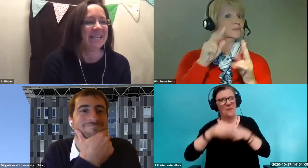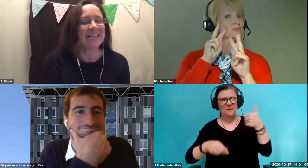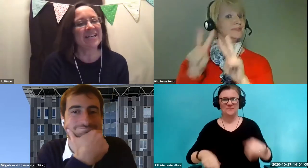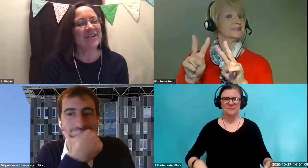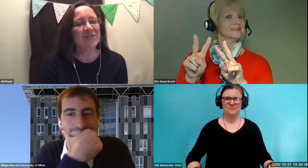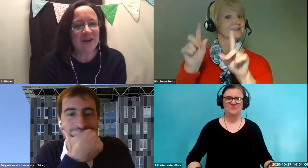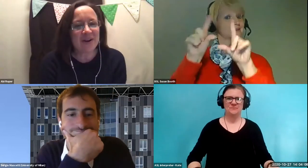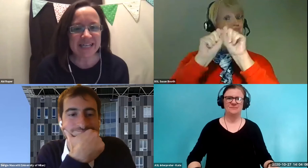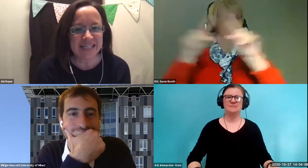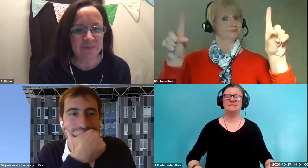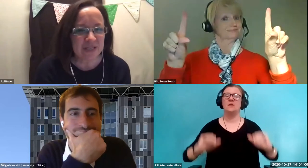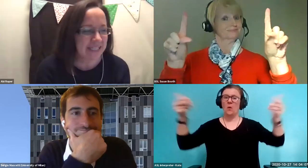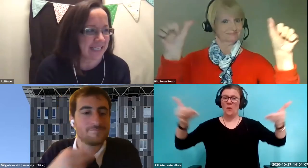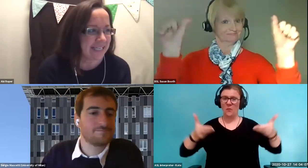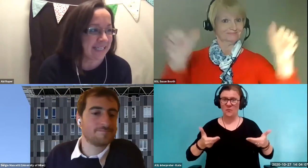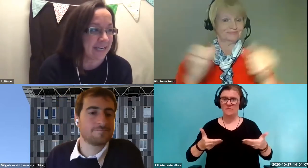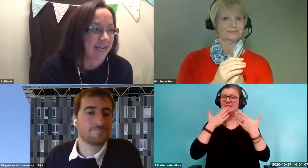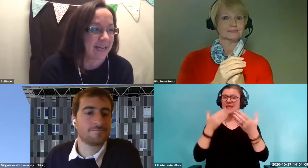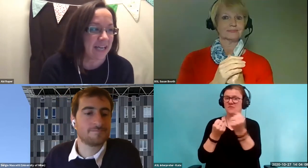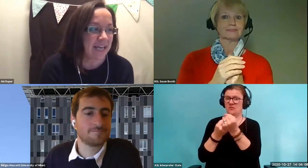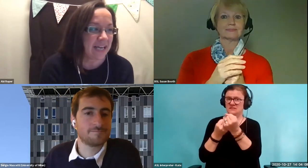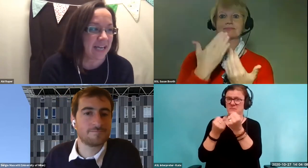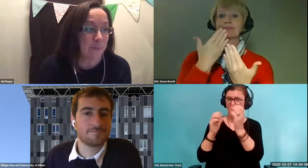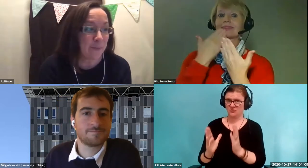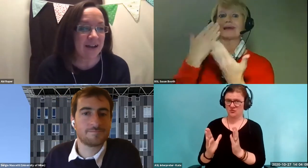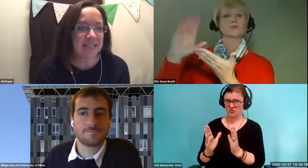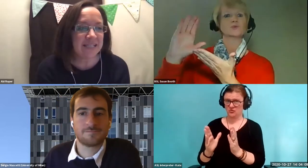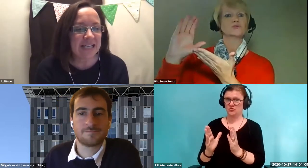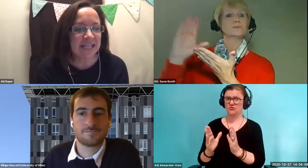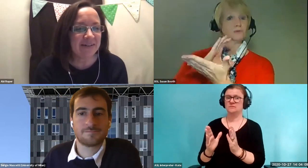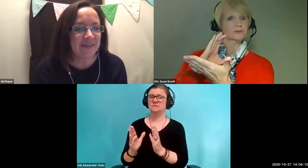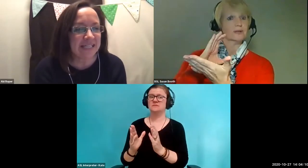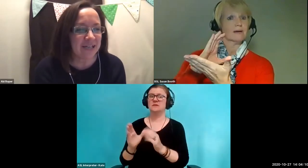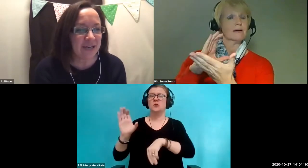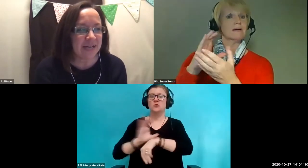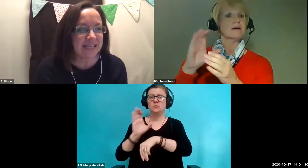Thank you to our session sponsors LASIGE the computer science and engineering research